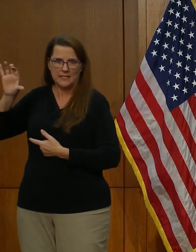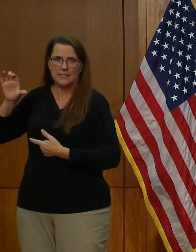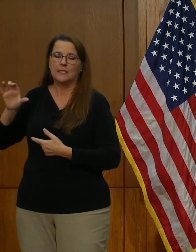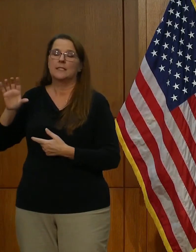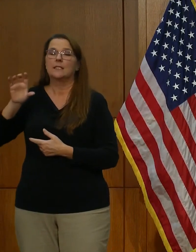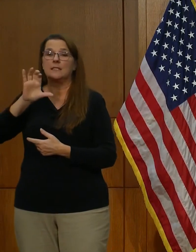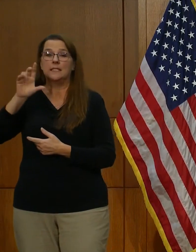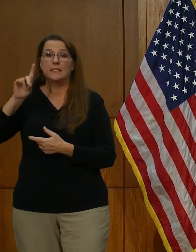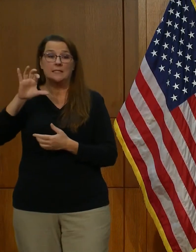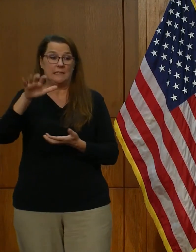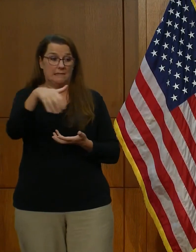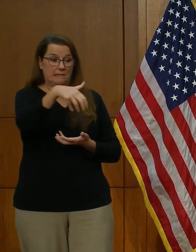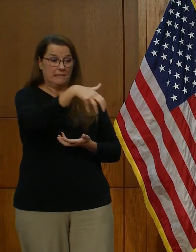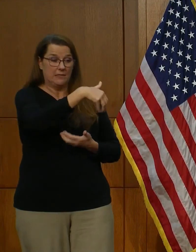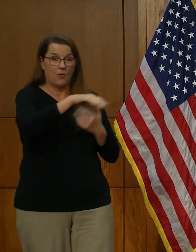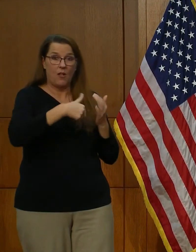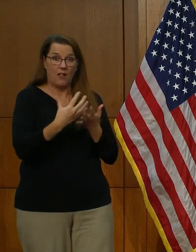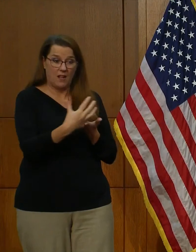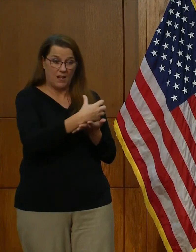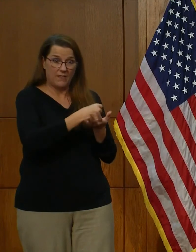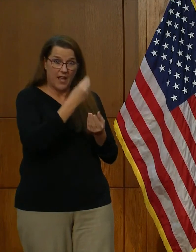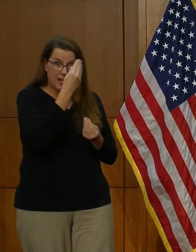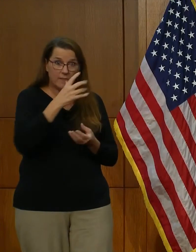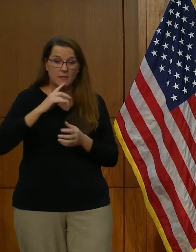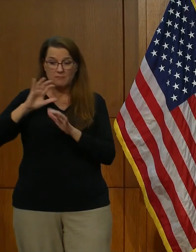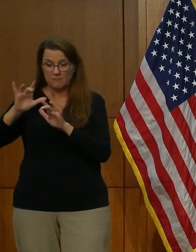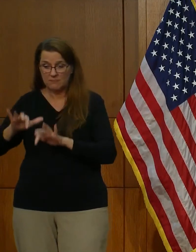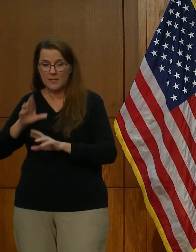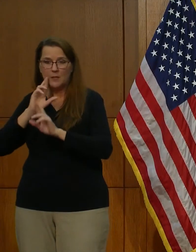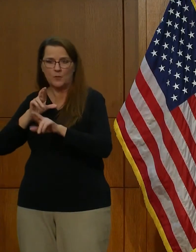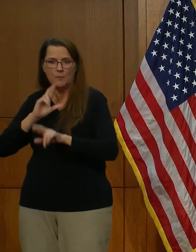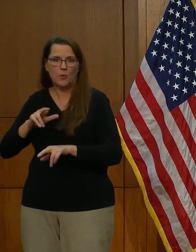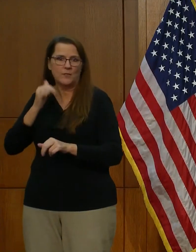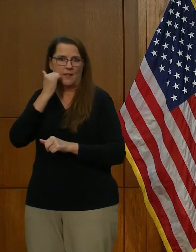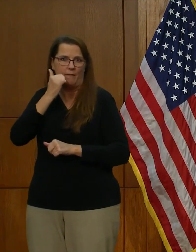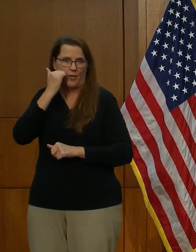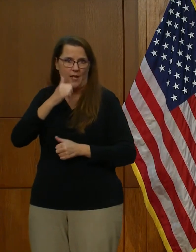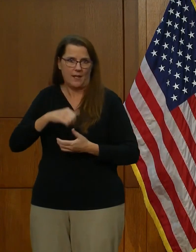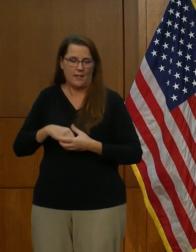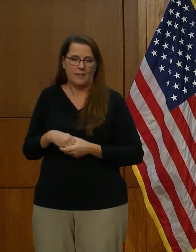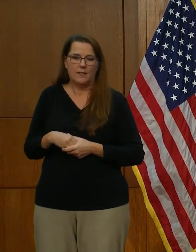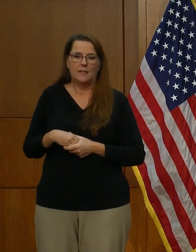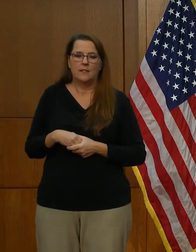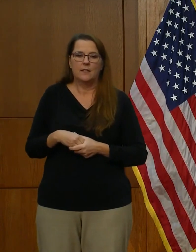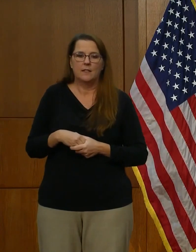THE VACCINE ON DHE, IT COMPILES